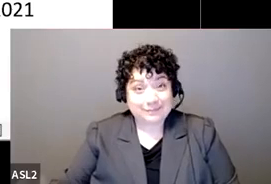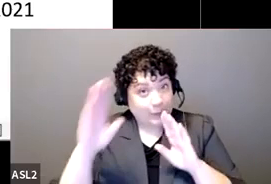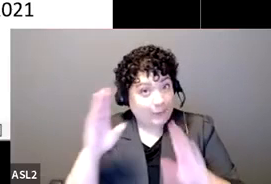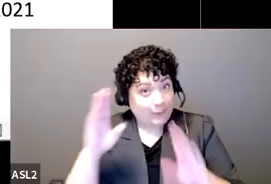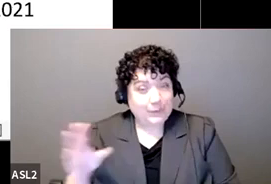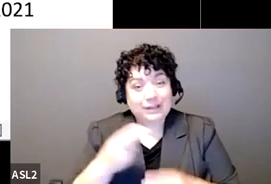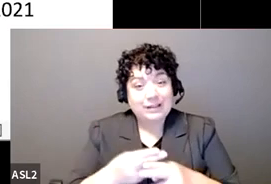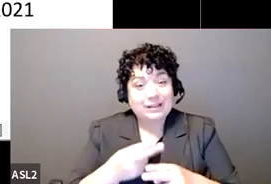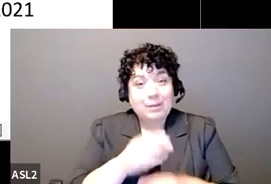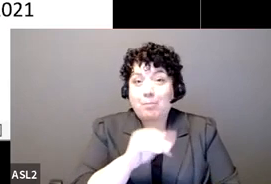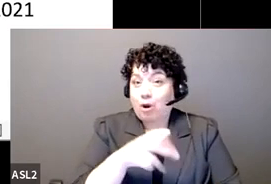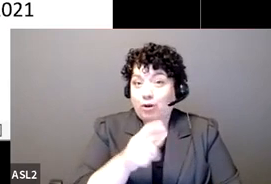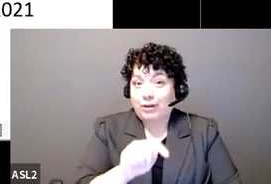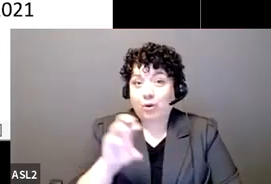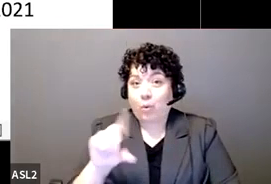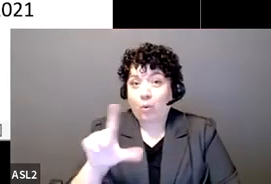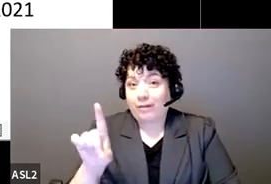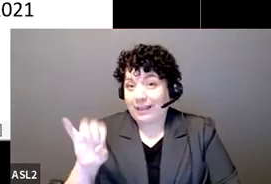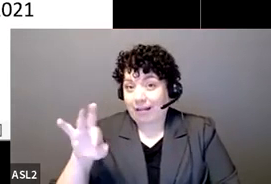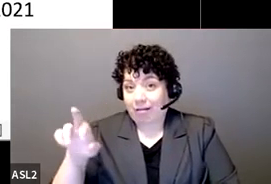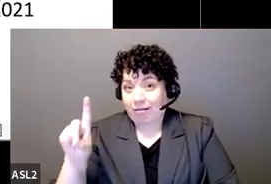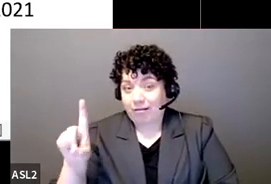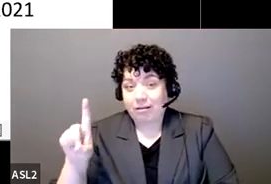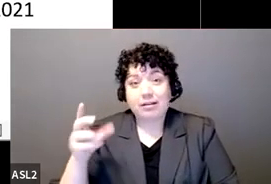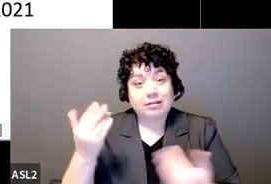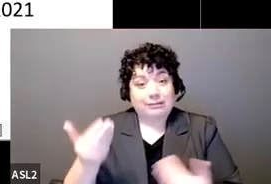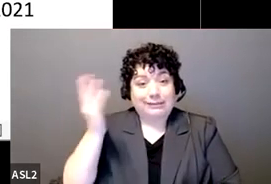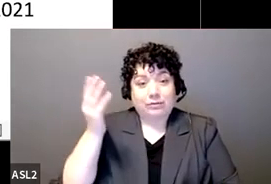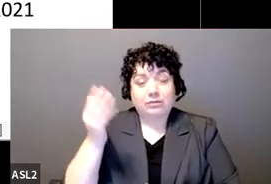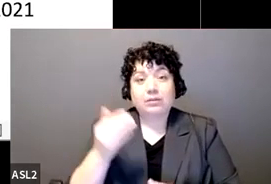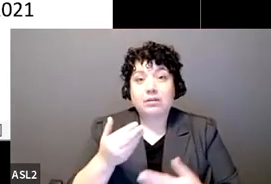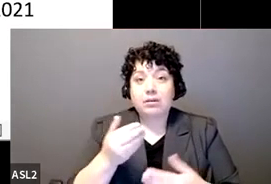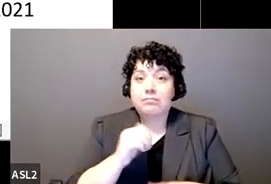my name is Margaret Oldfield and our session today is called Making Canada’s Complex Web of